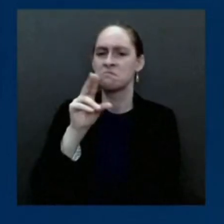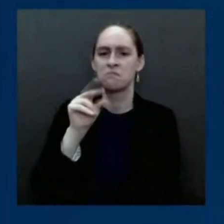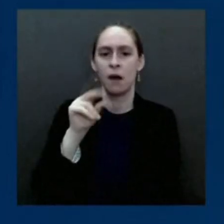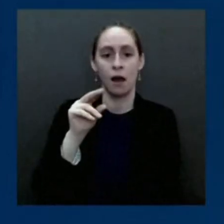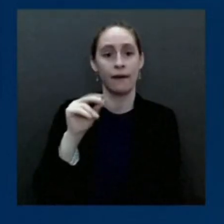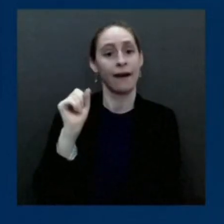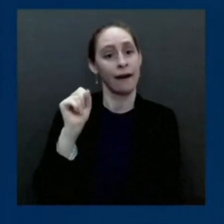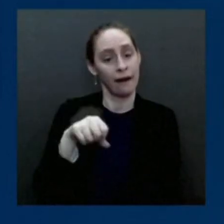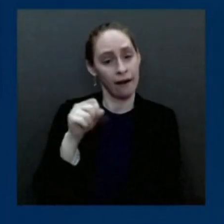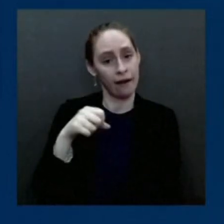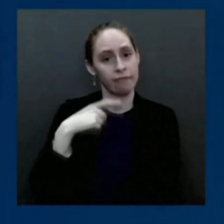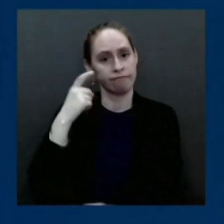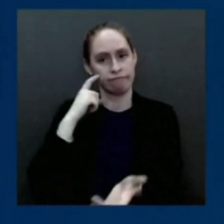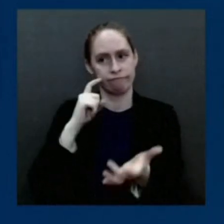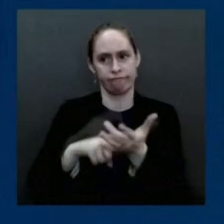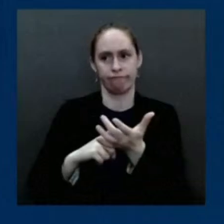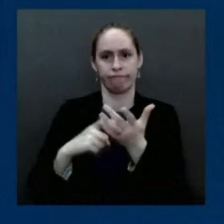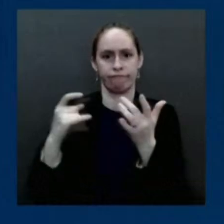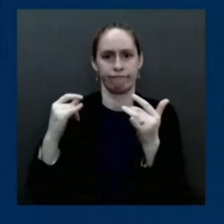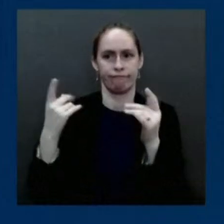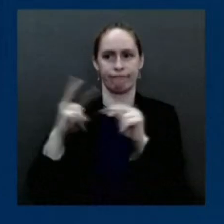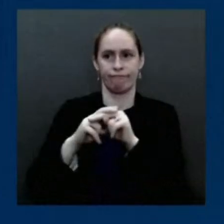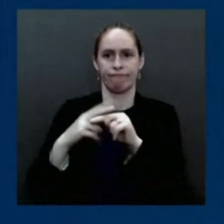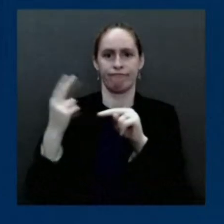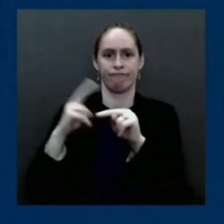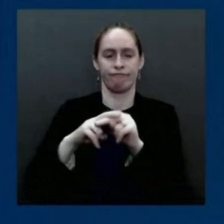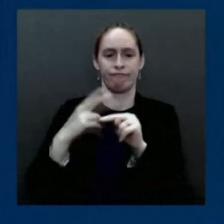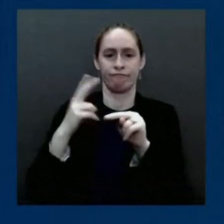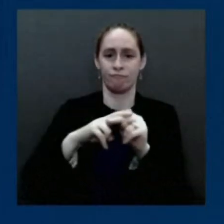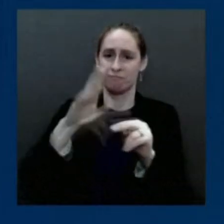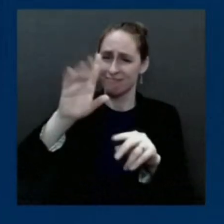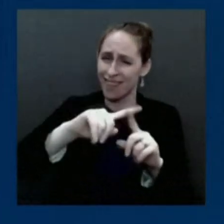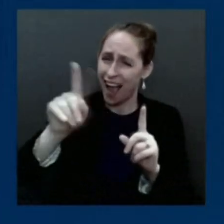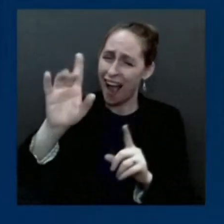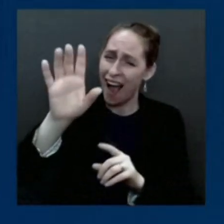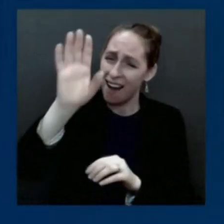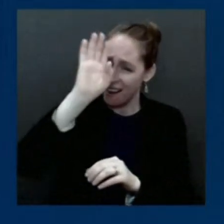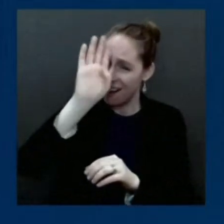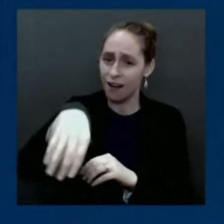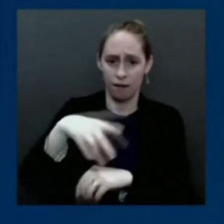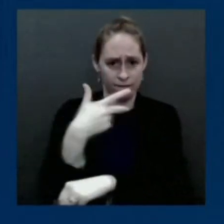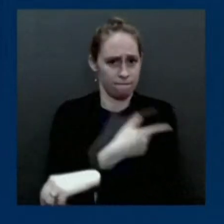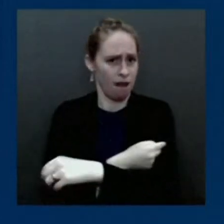KNOW MORE BREAKTHROUGH CASES ARE HAPPENING IN THE CONTEXT OF OMICRON.